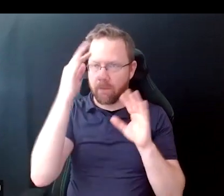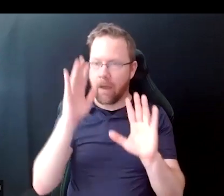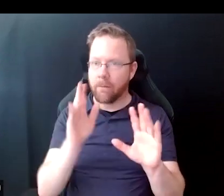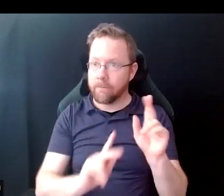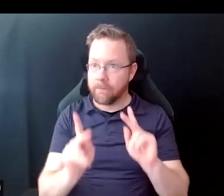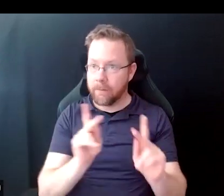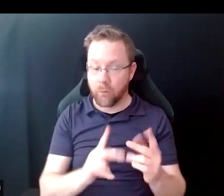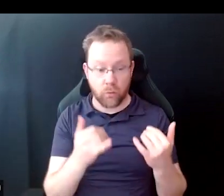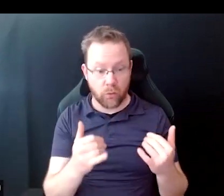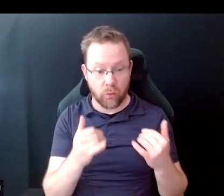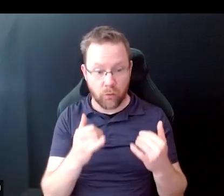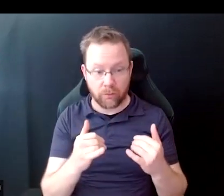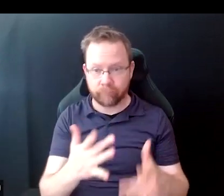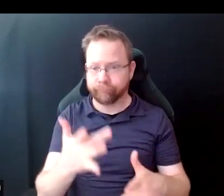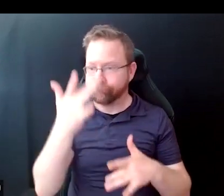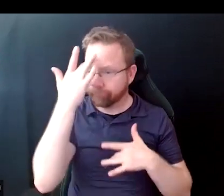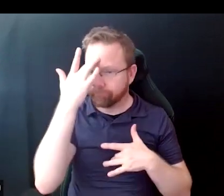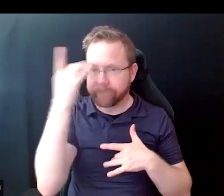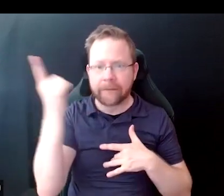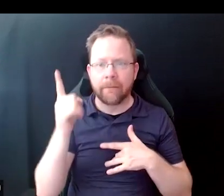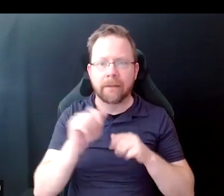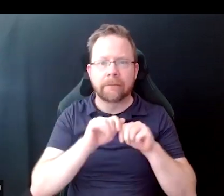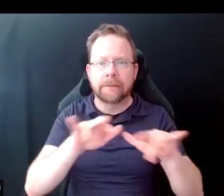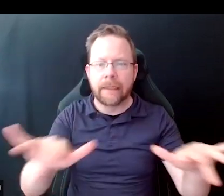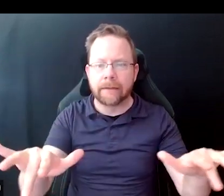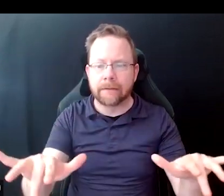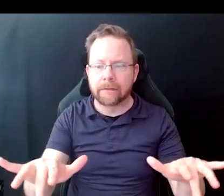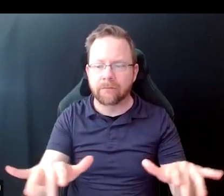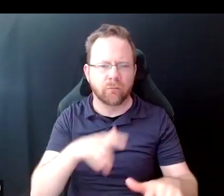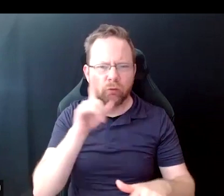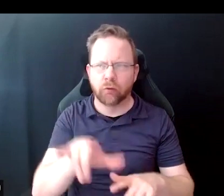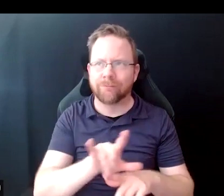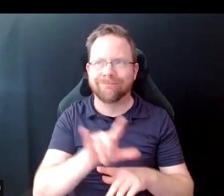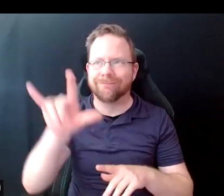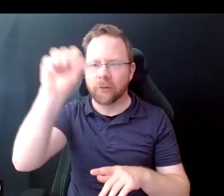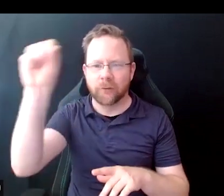who are currently infected with something contagious. Those people should not fly to space for the safety